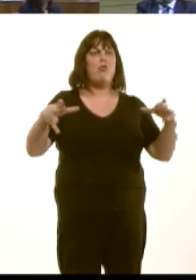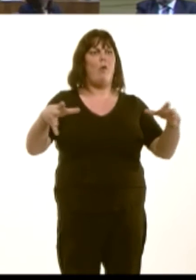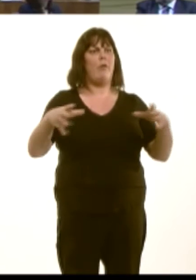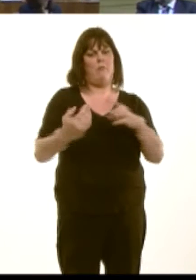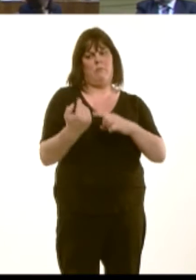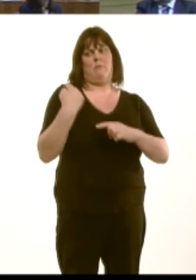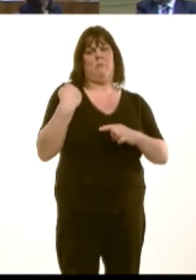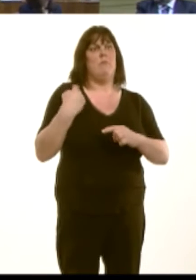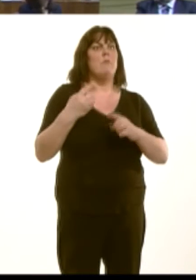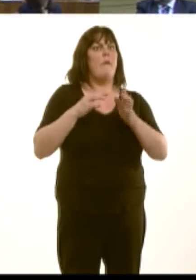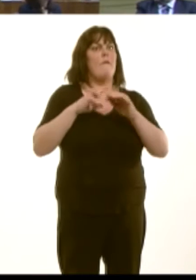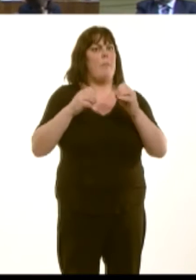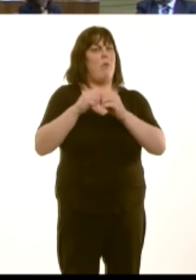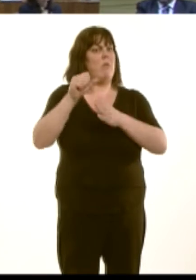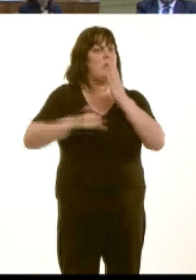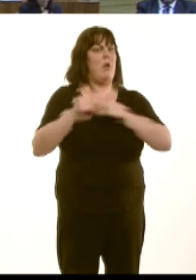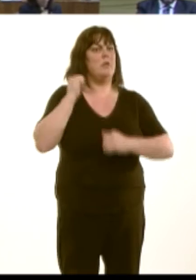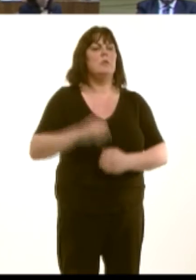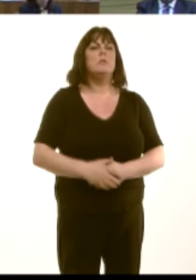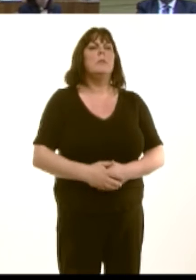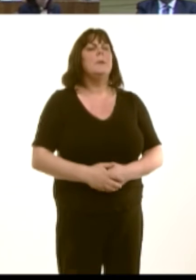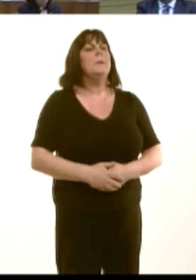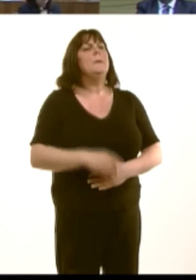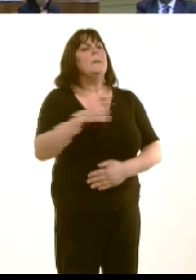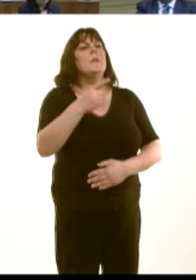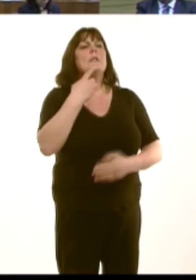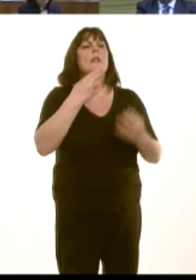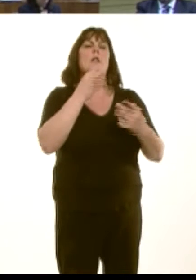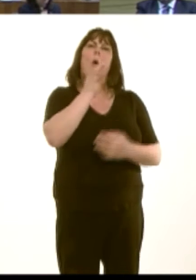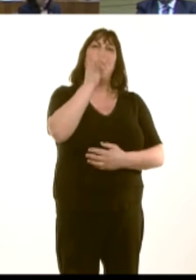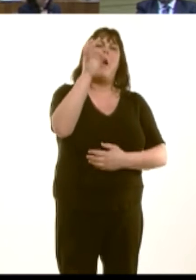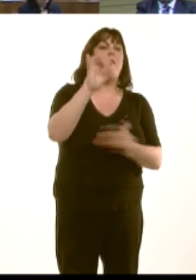Just two weeks ago, you indicated that applying for a city deal for Cardiff would be a matter